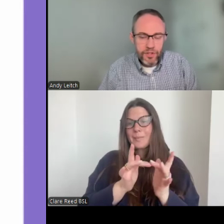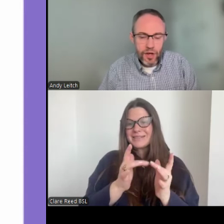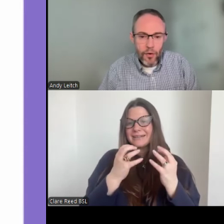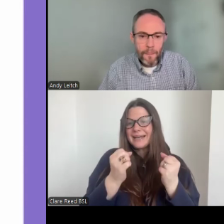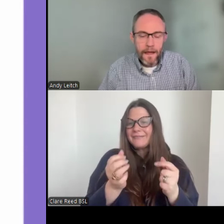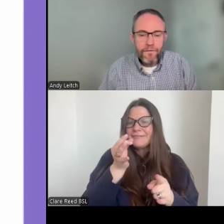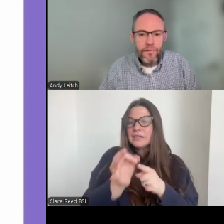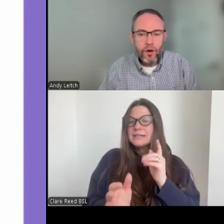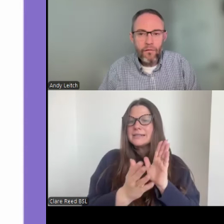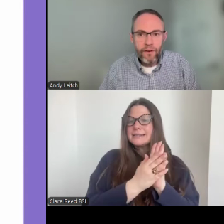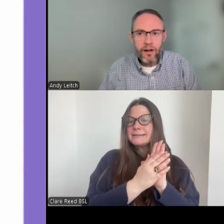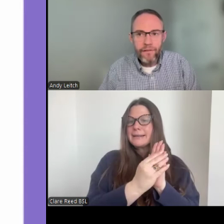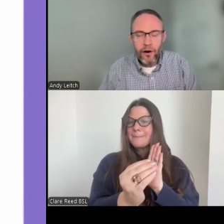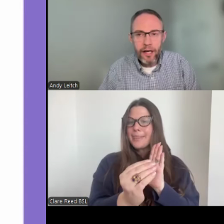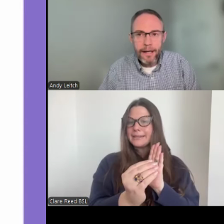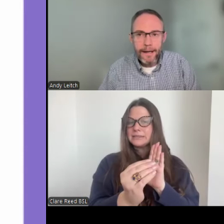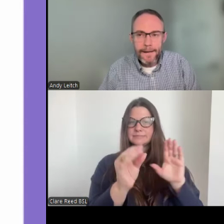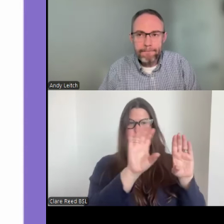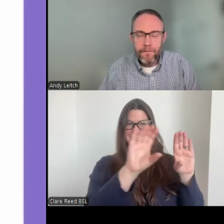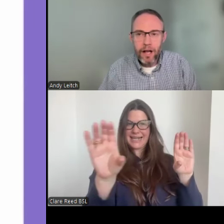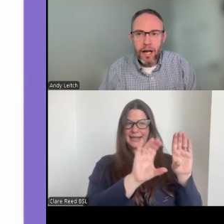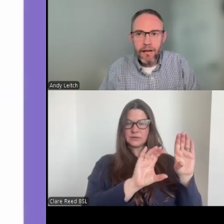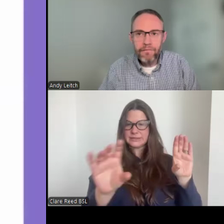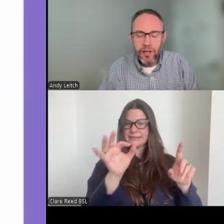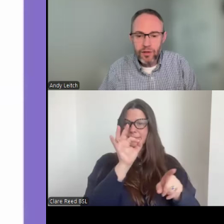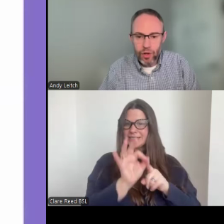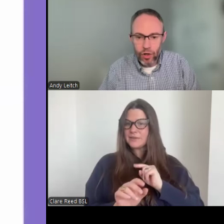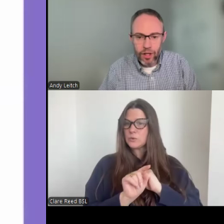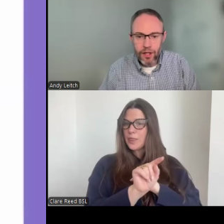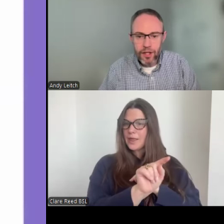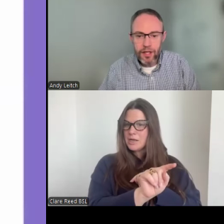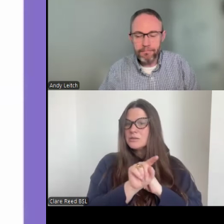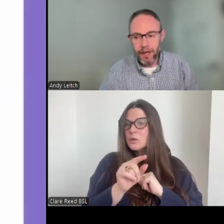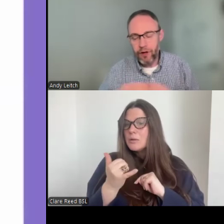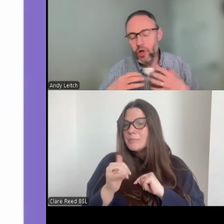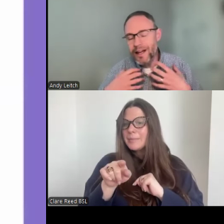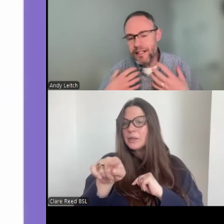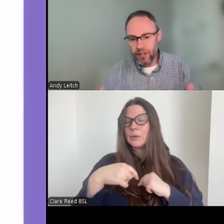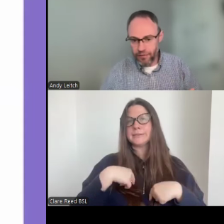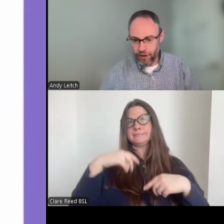If you've got very, very clear views on the creative delivery